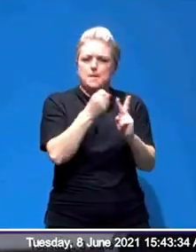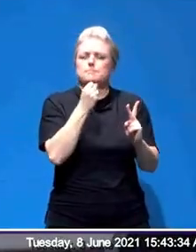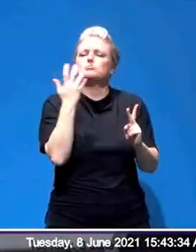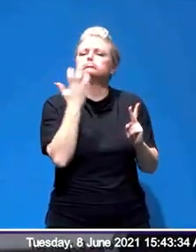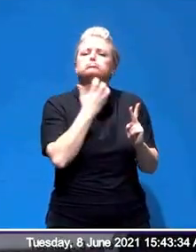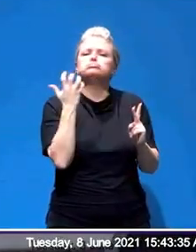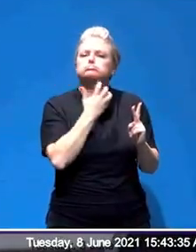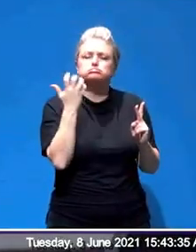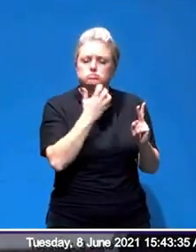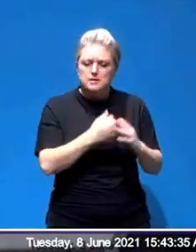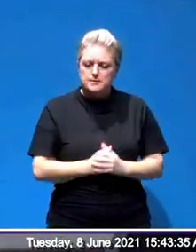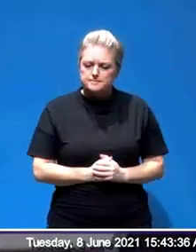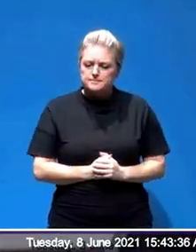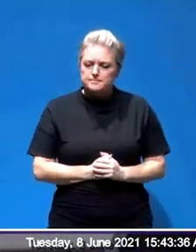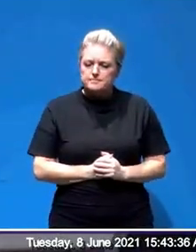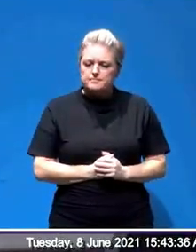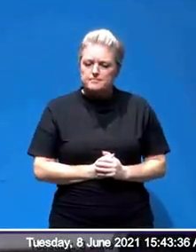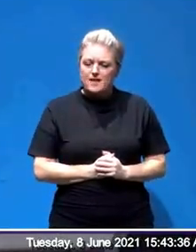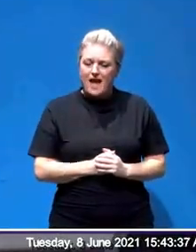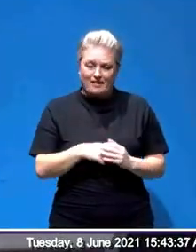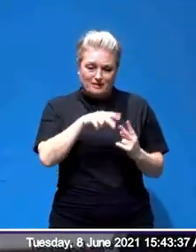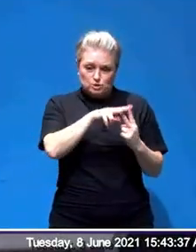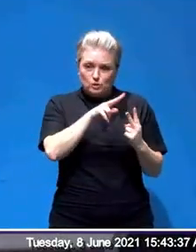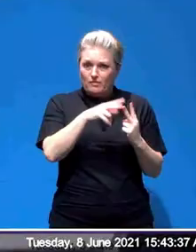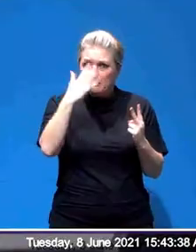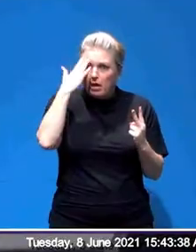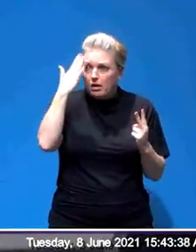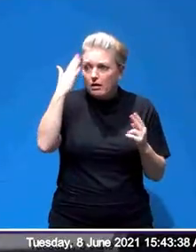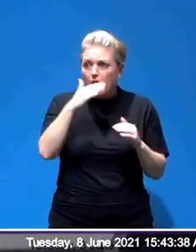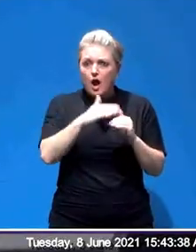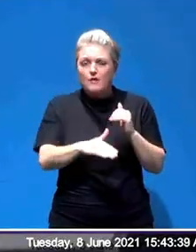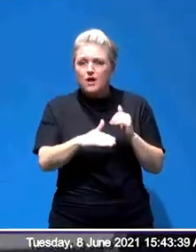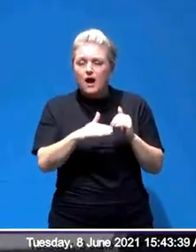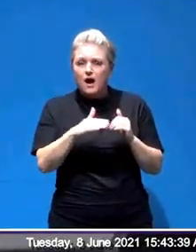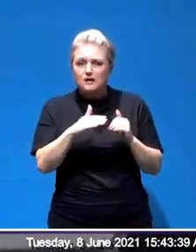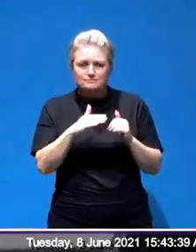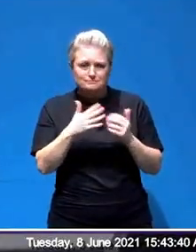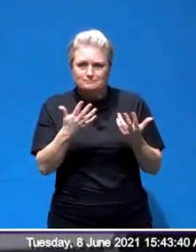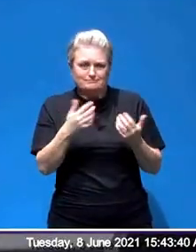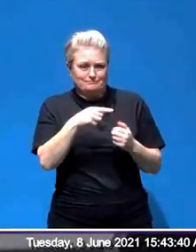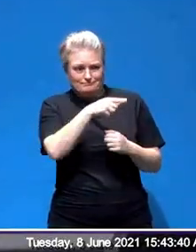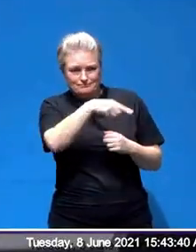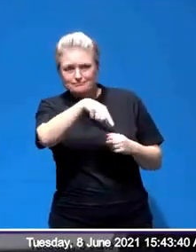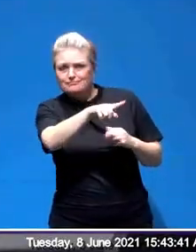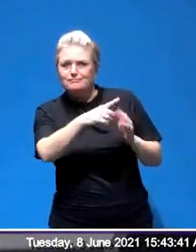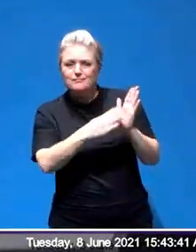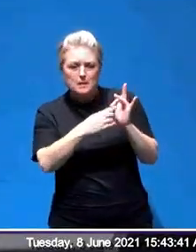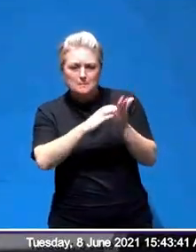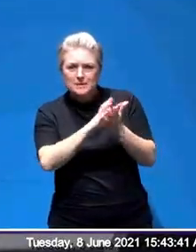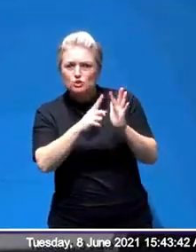And the not knowing, obviously, is --- who, who would do such a thing is ---